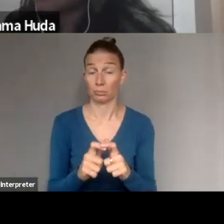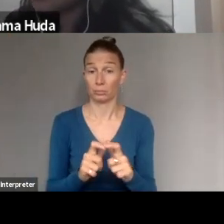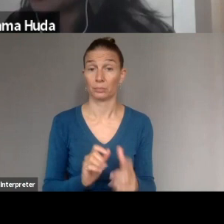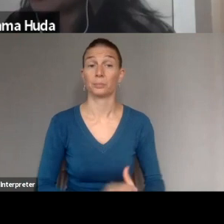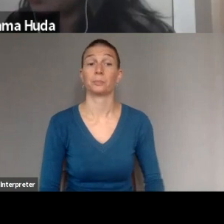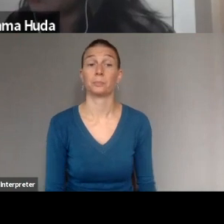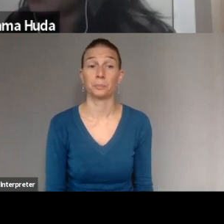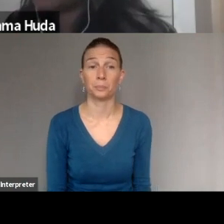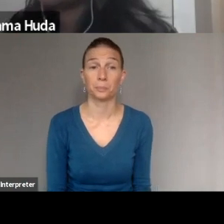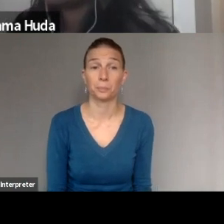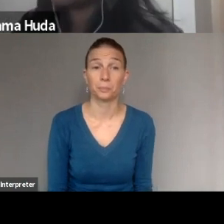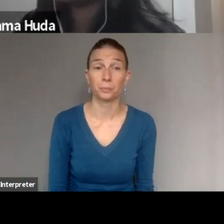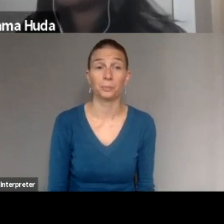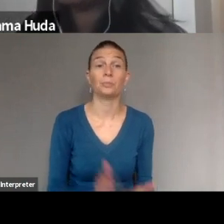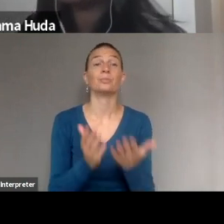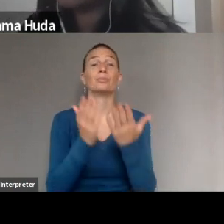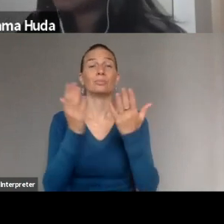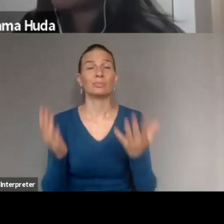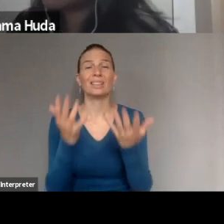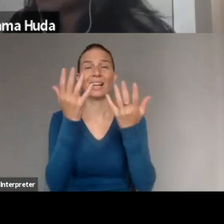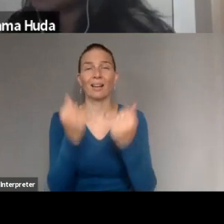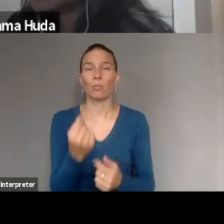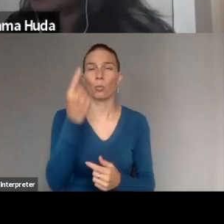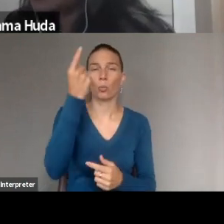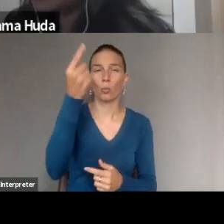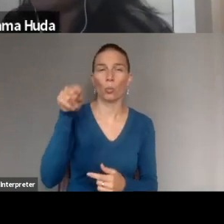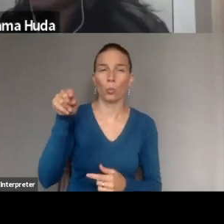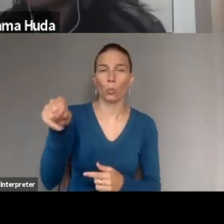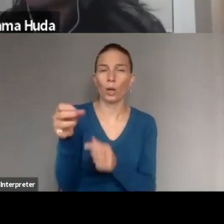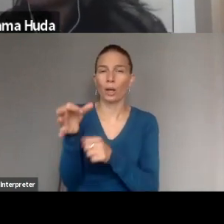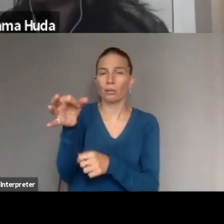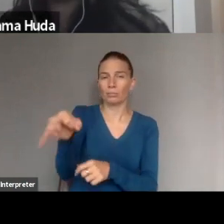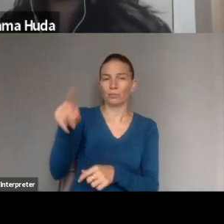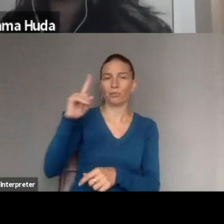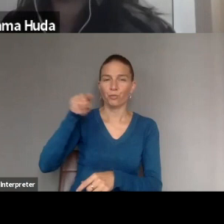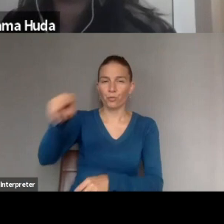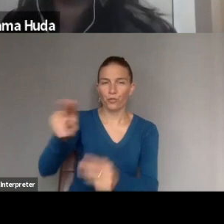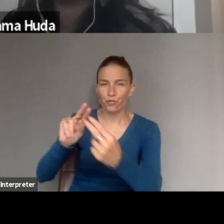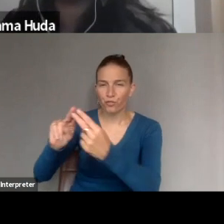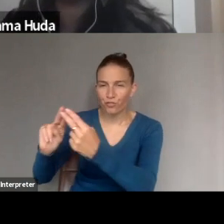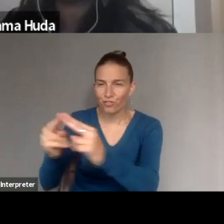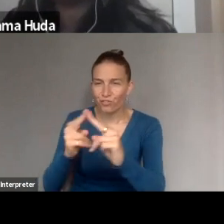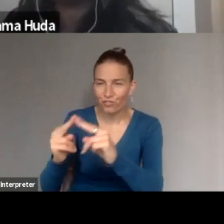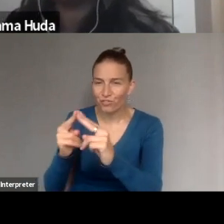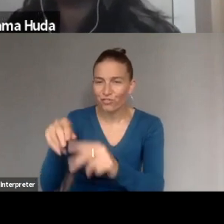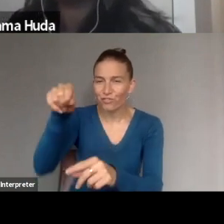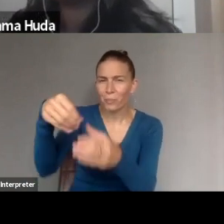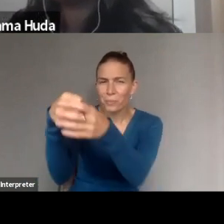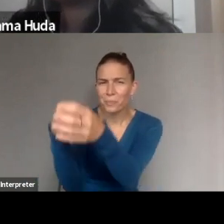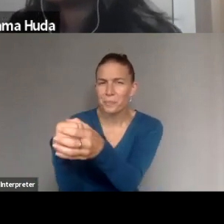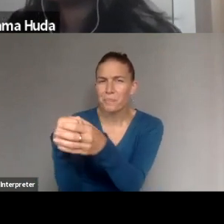which is the unconditional village cash transfer fund, empowered local communities to identify those who had been missing out